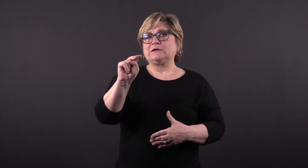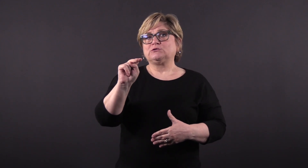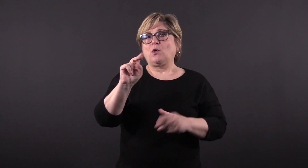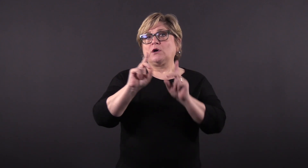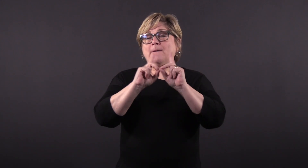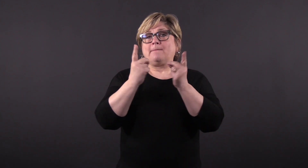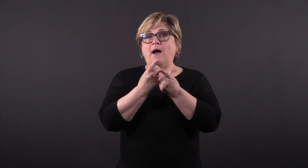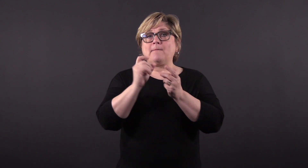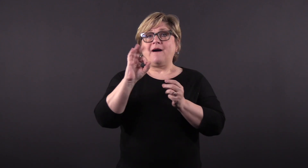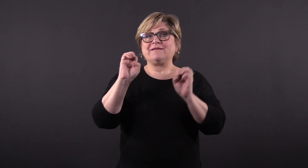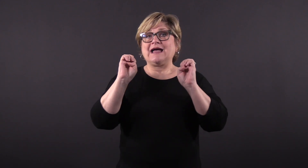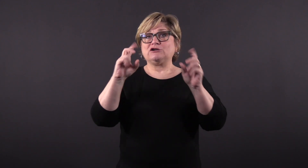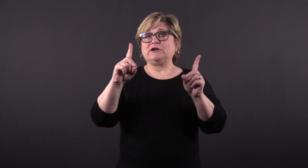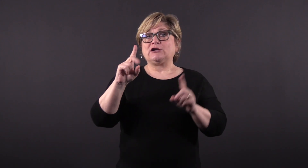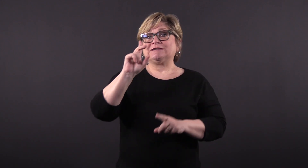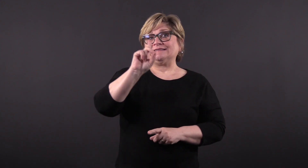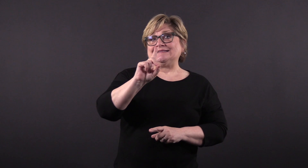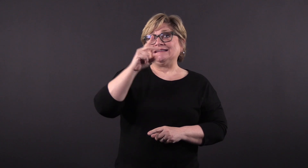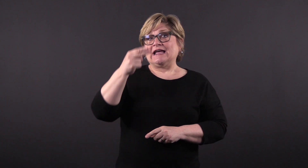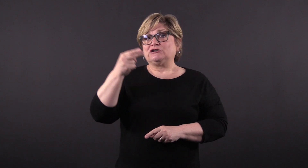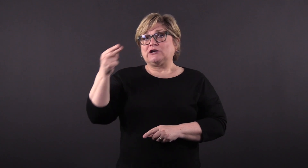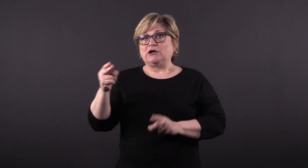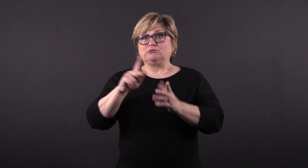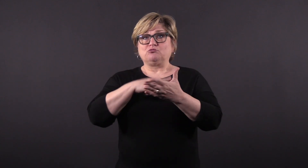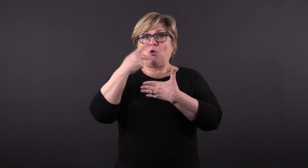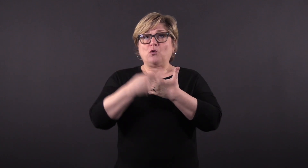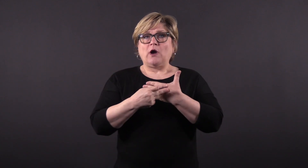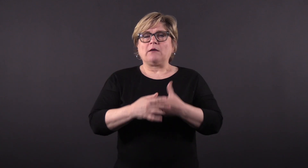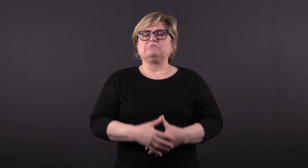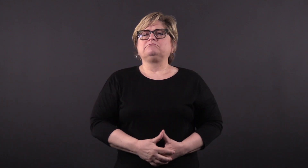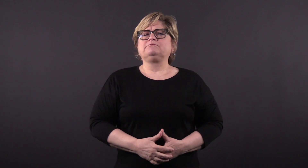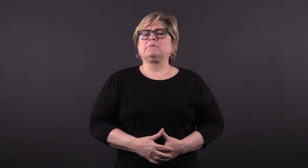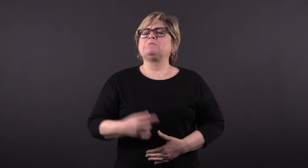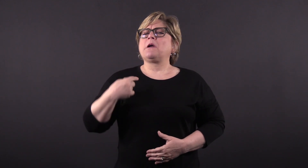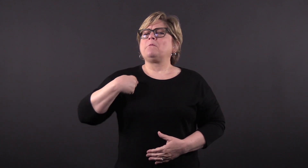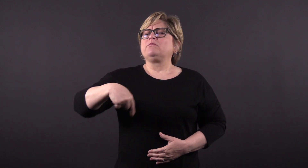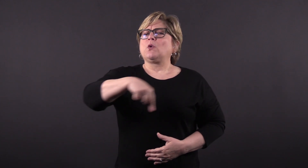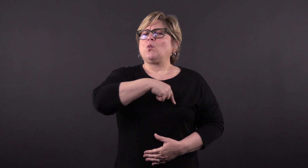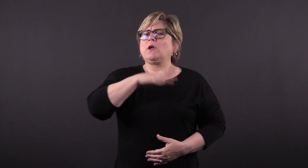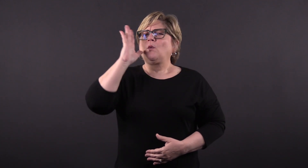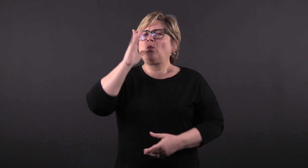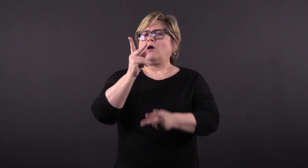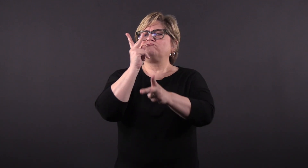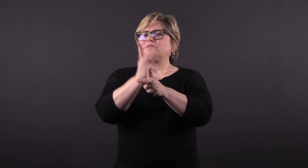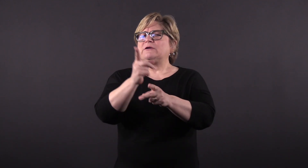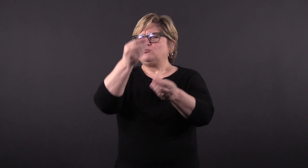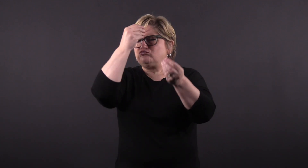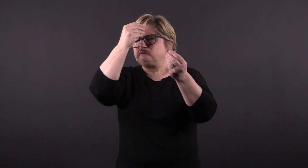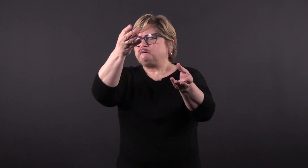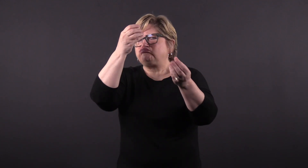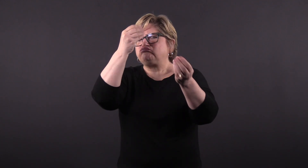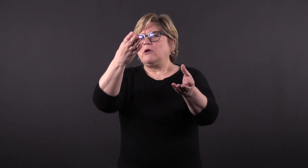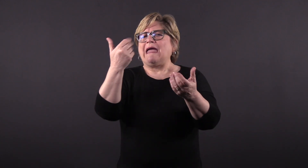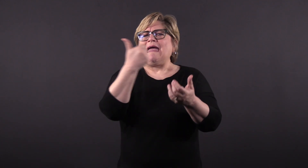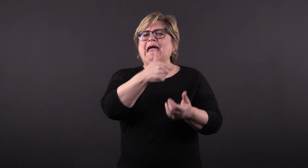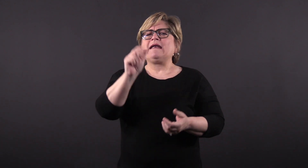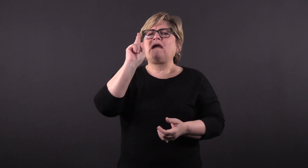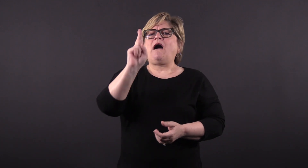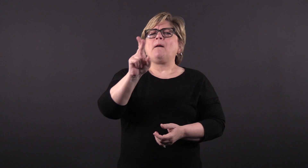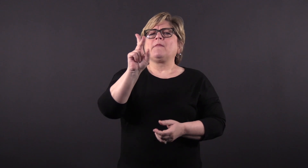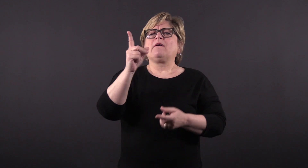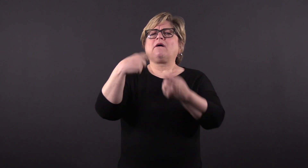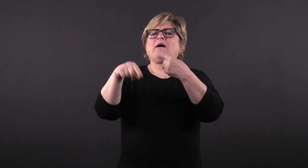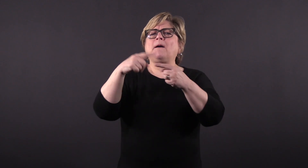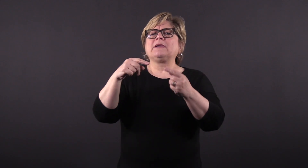Education DHH Program. We will keep you informed of any upcoming changes within